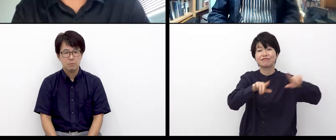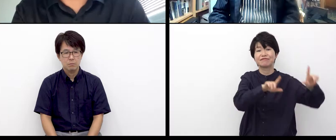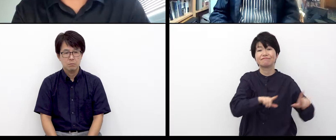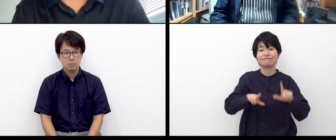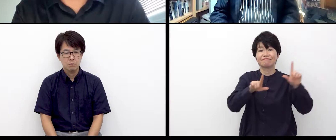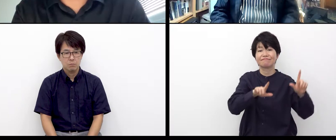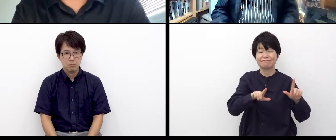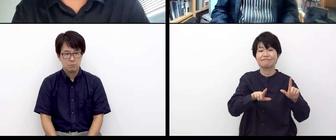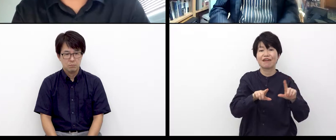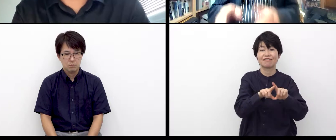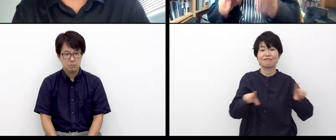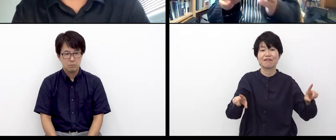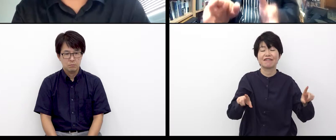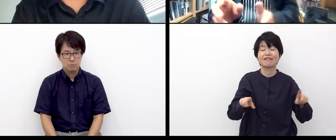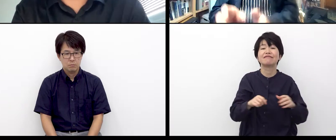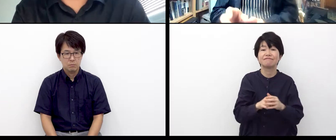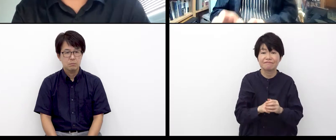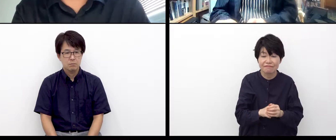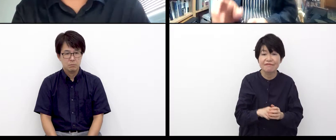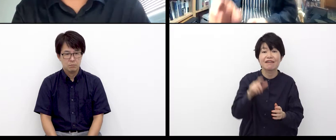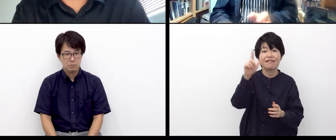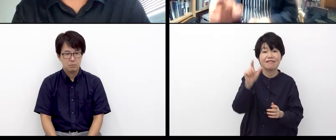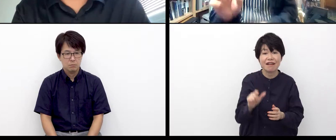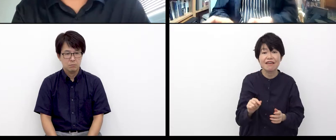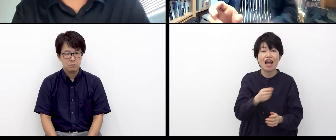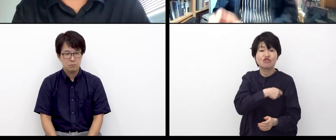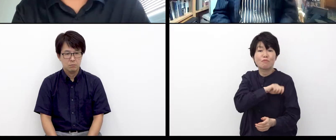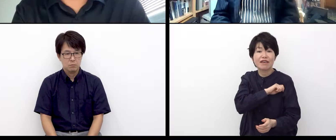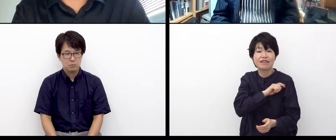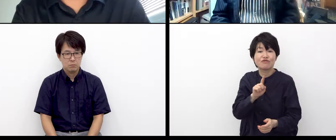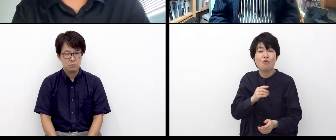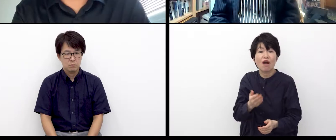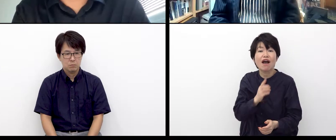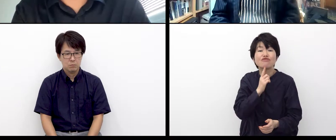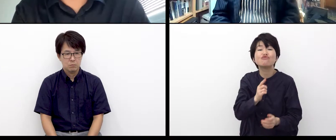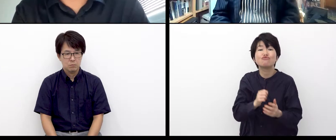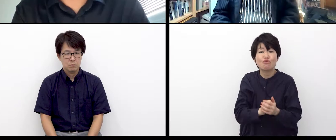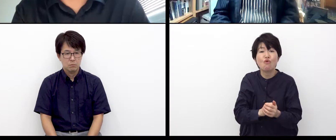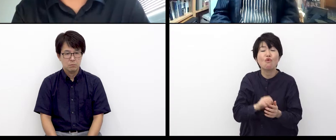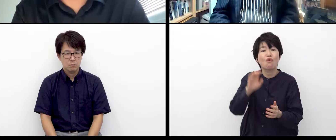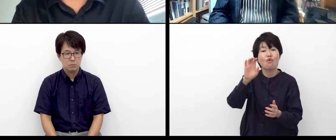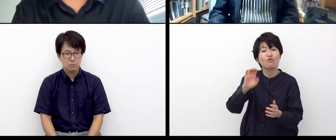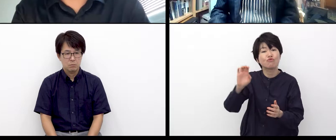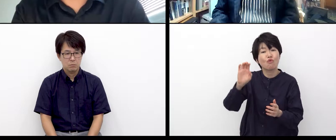They have some characteristics in community in Europe, especially in Catholic area,